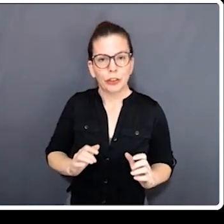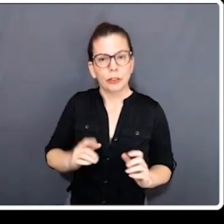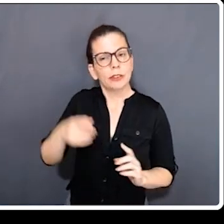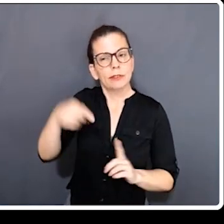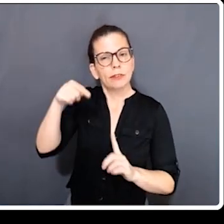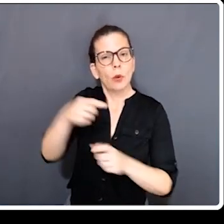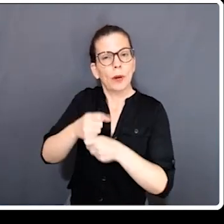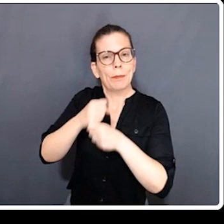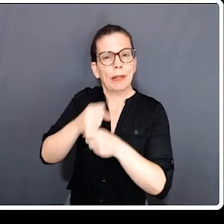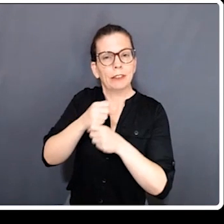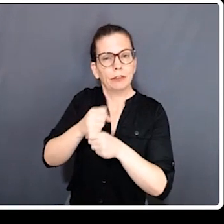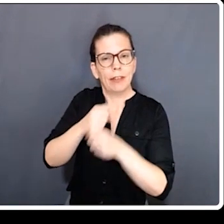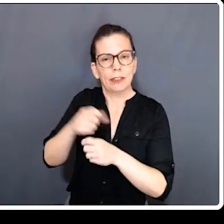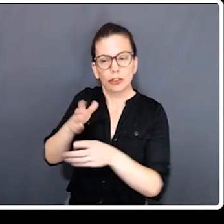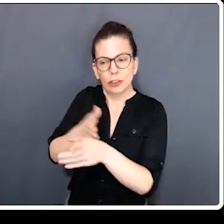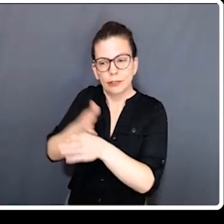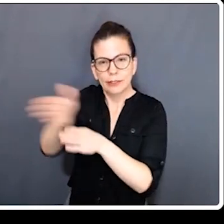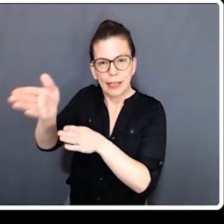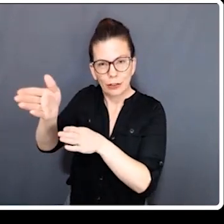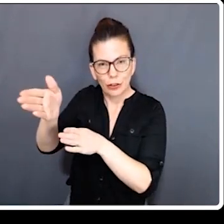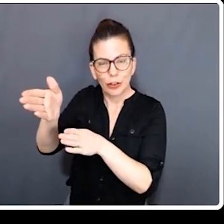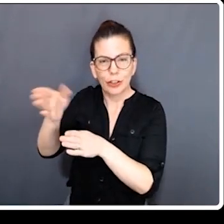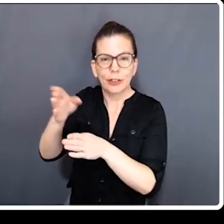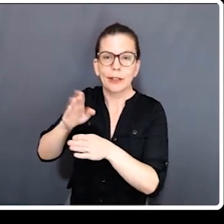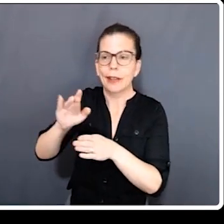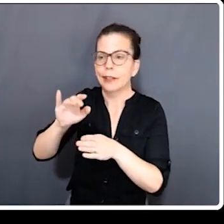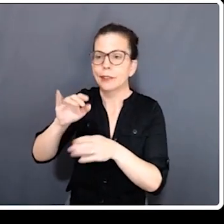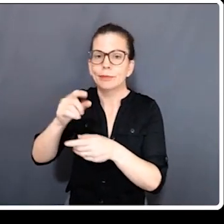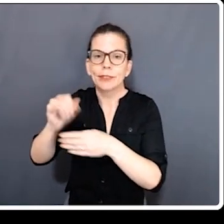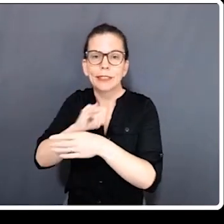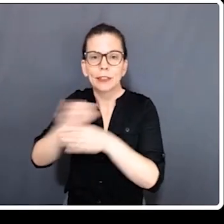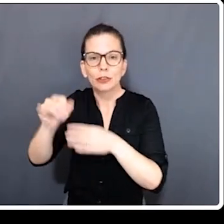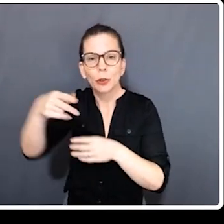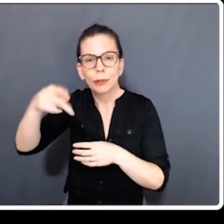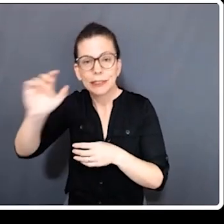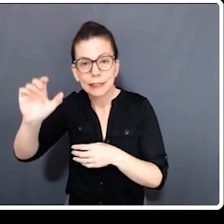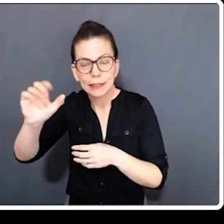in the manufacturing sector, things like industrial PCs,